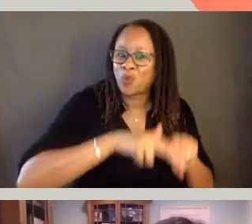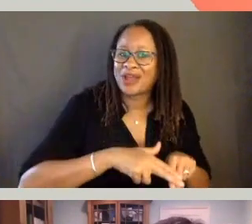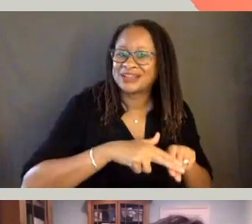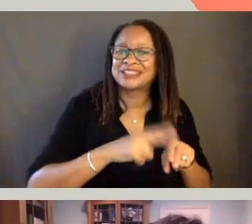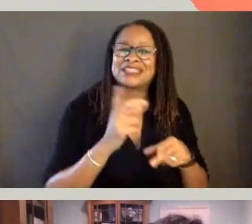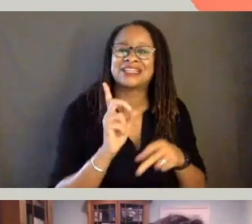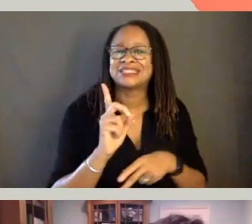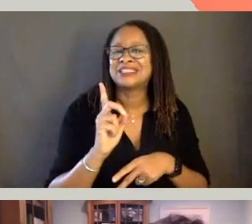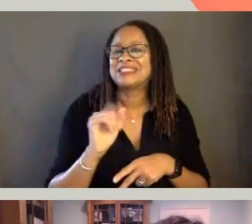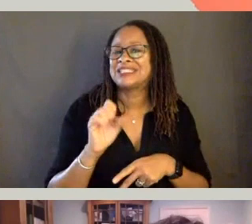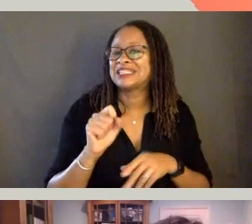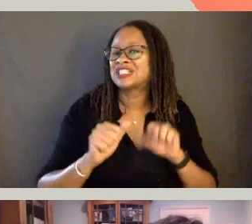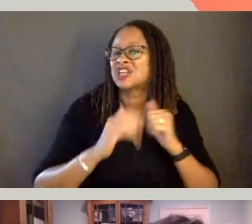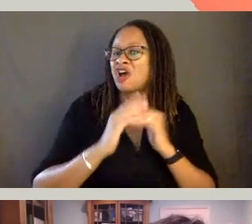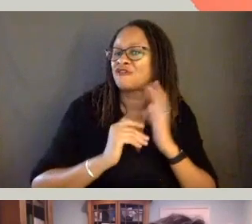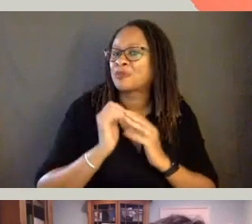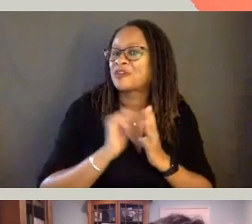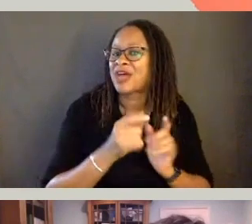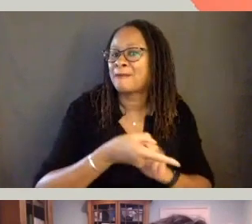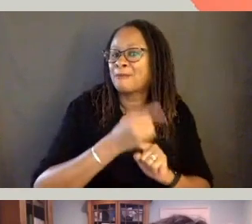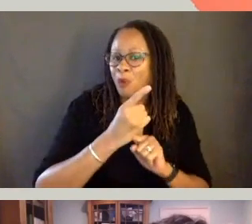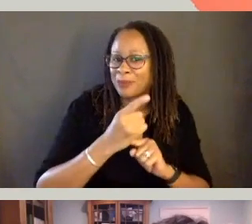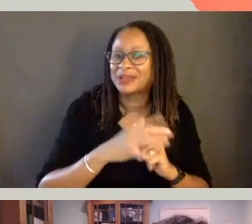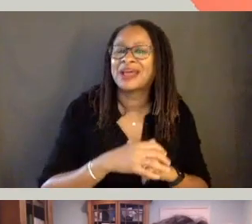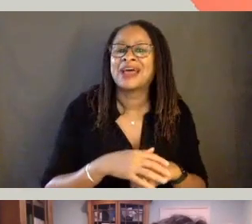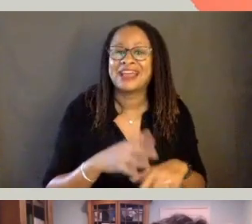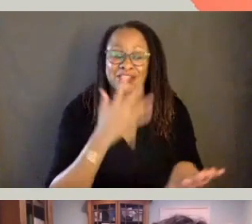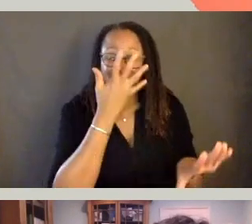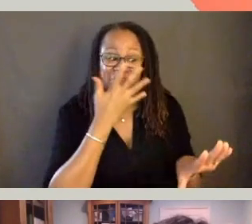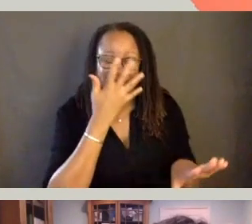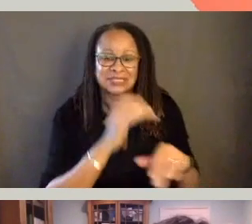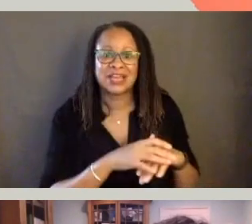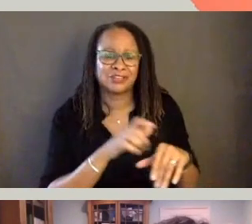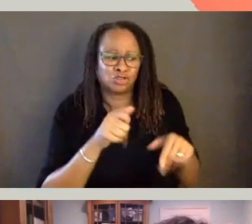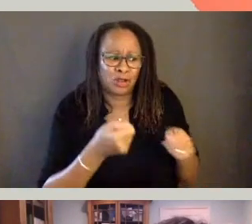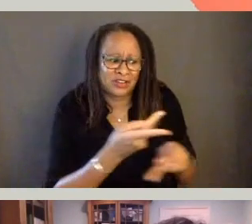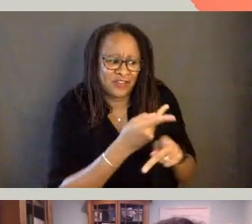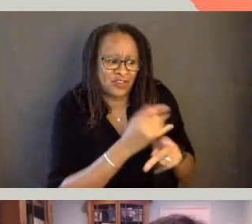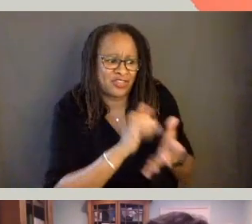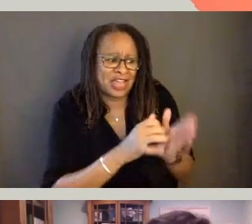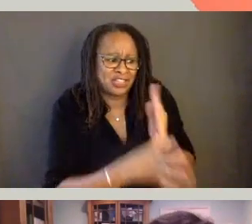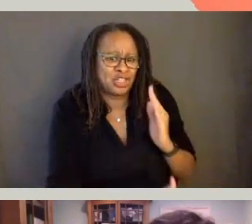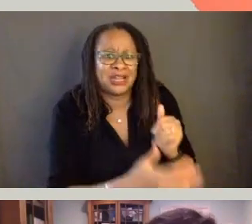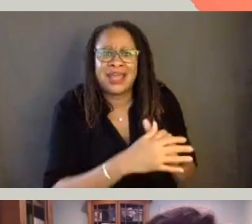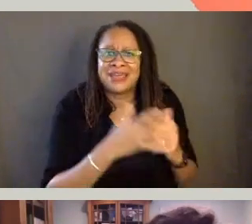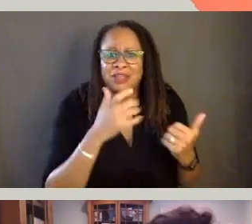in which way you're in their faces. And they're just trying to figure shit out and they don't want a camera in their faces.